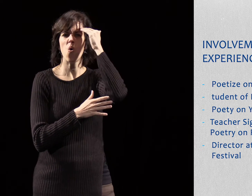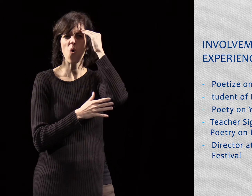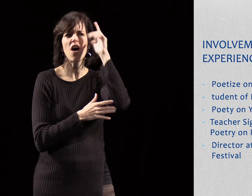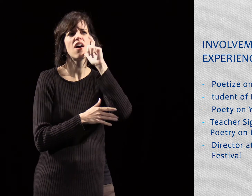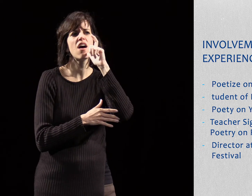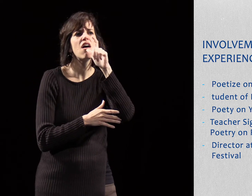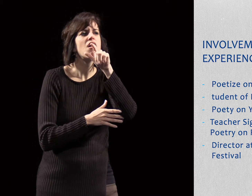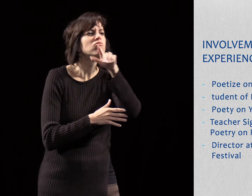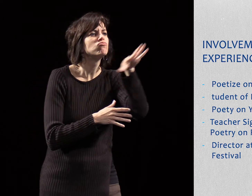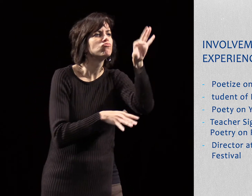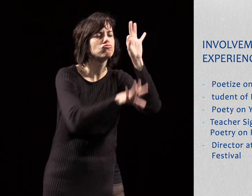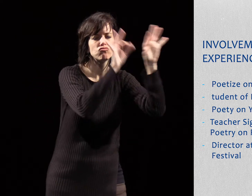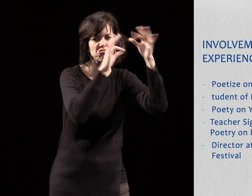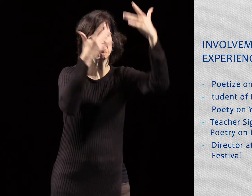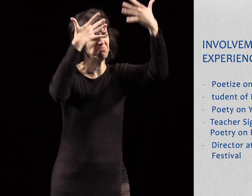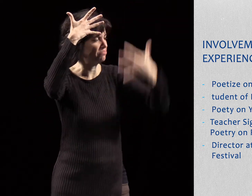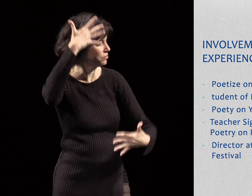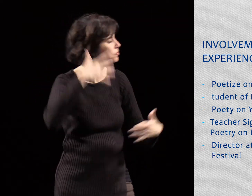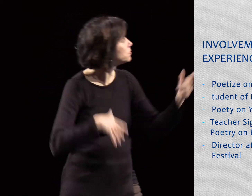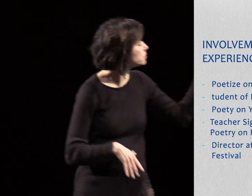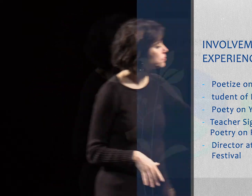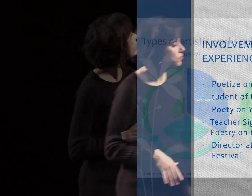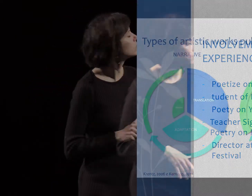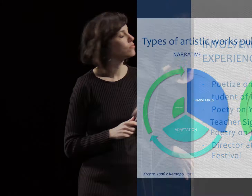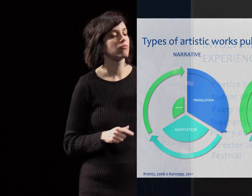You can find various poetry videos on YouTube.